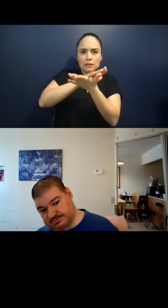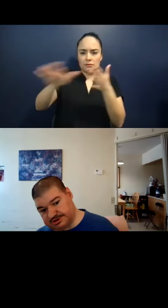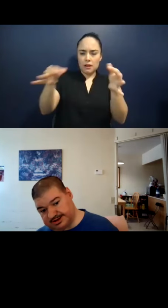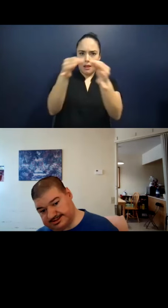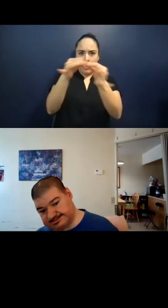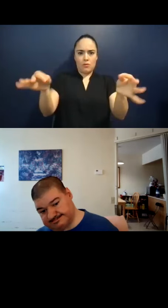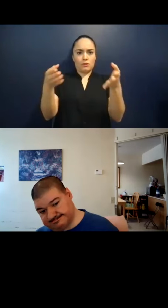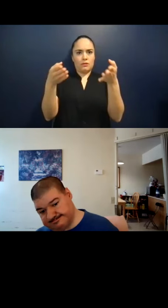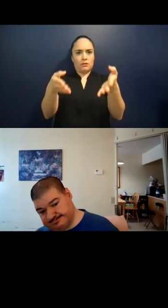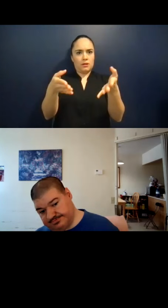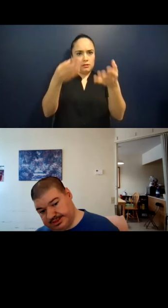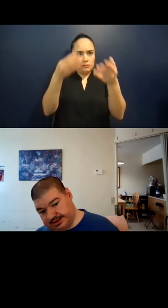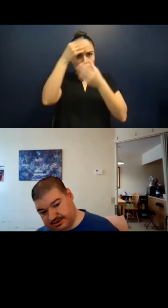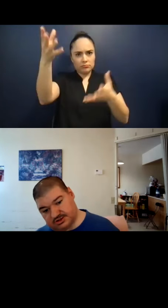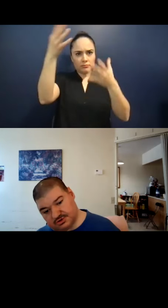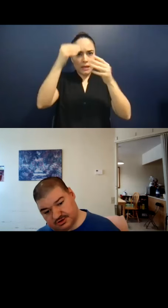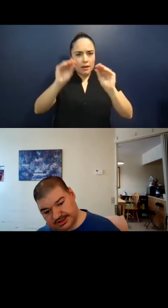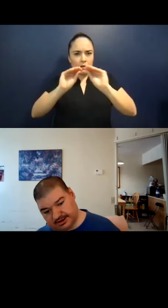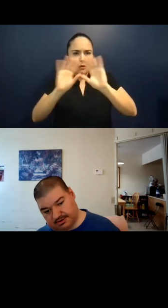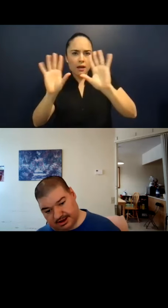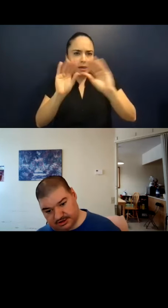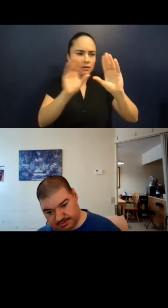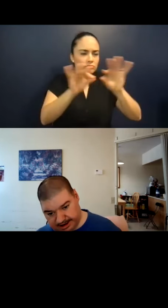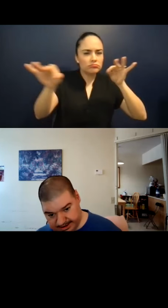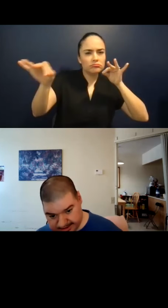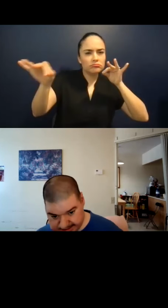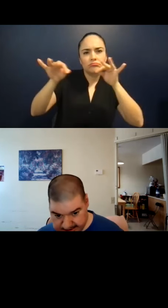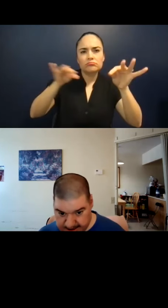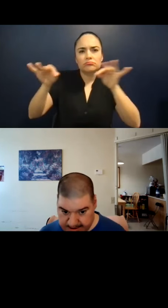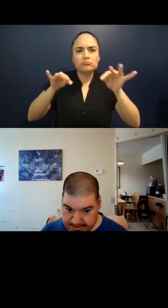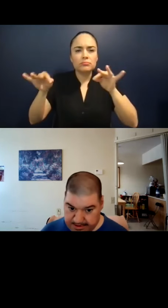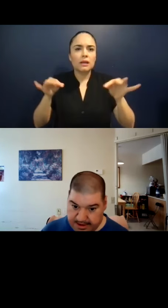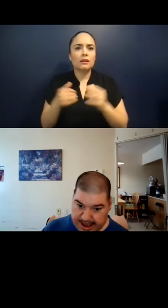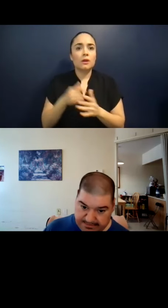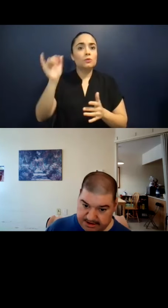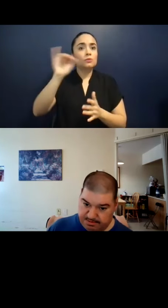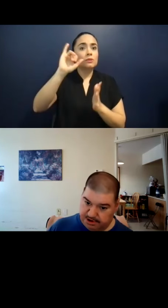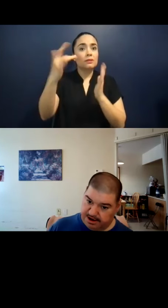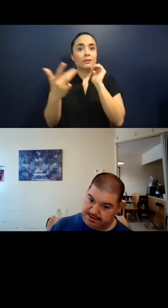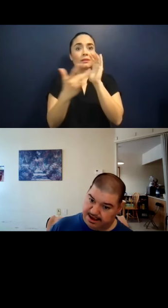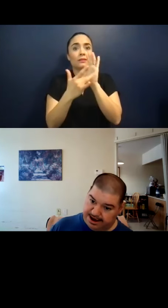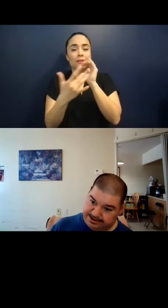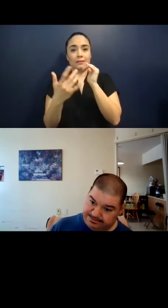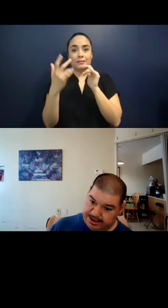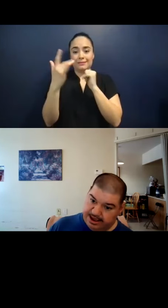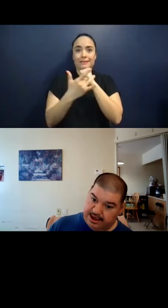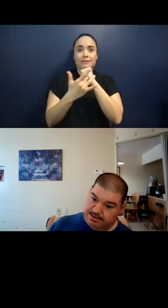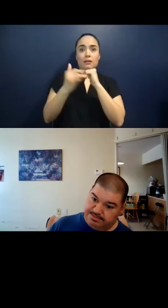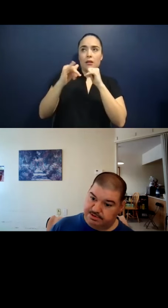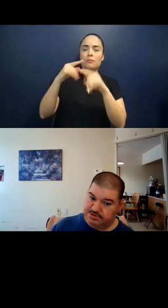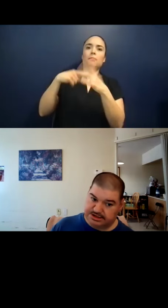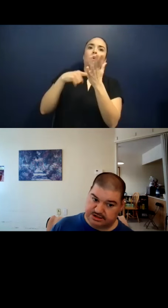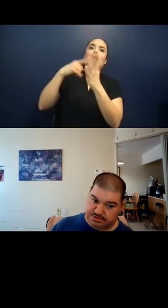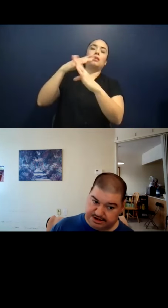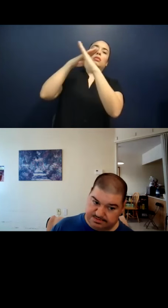and having accessible information and alternative formats